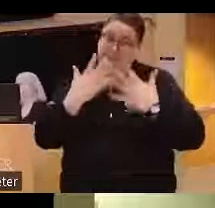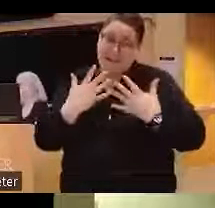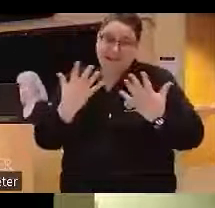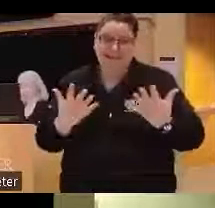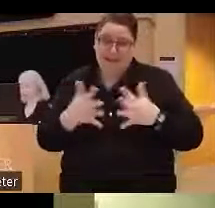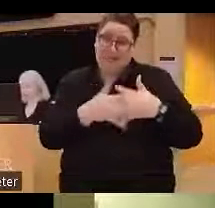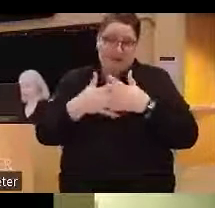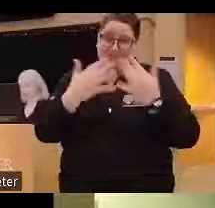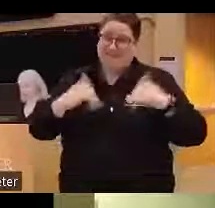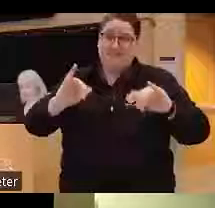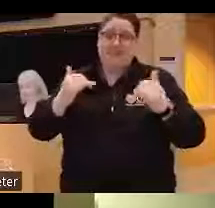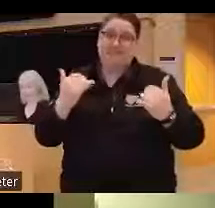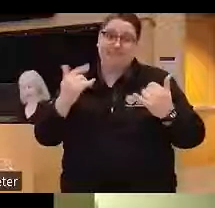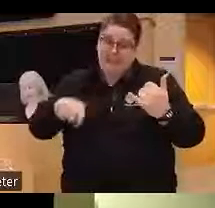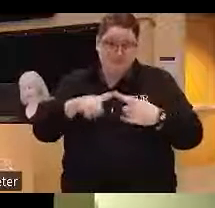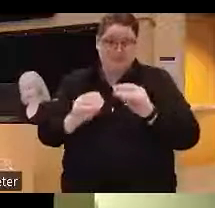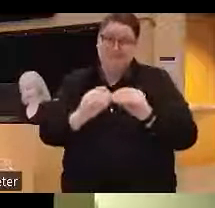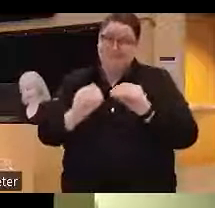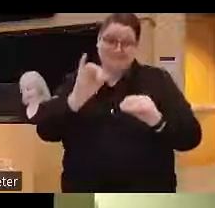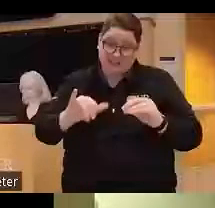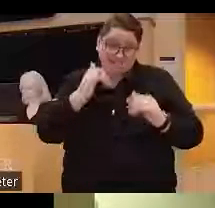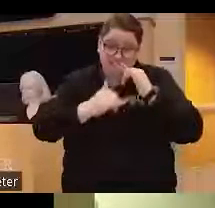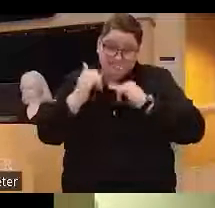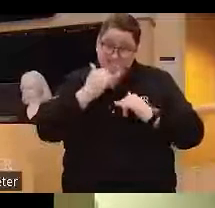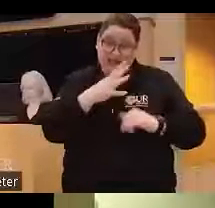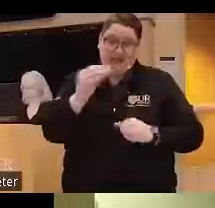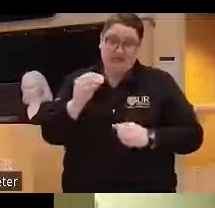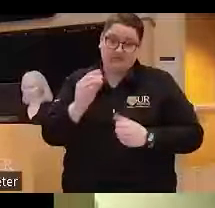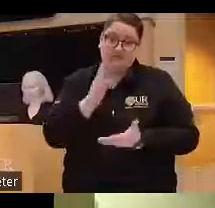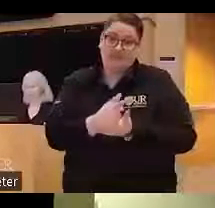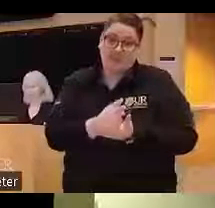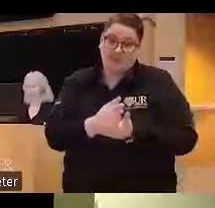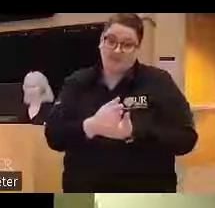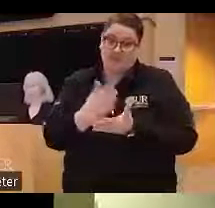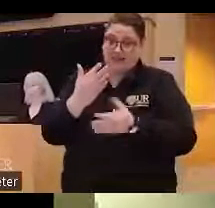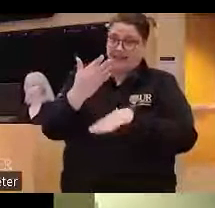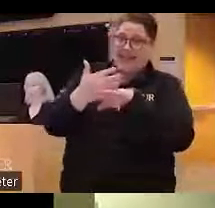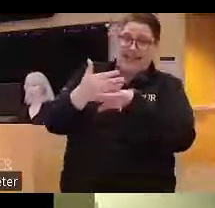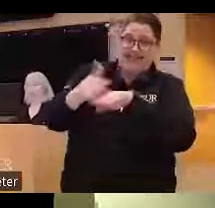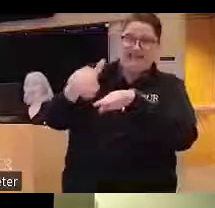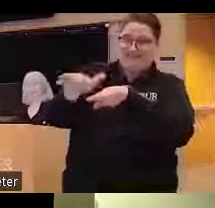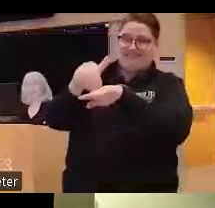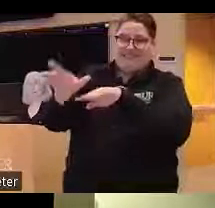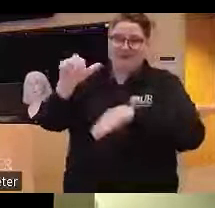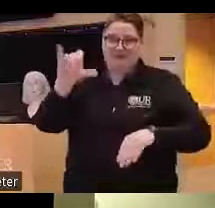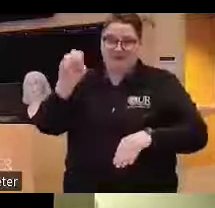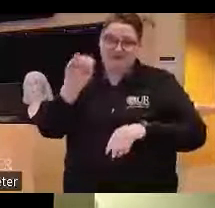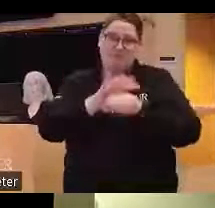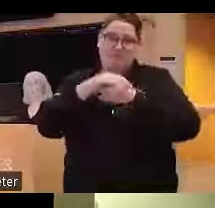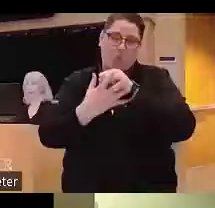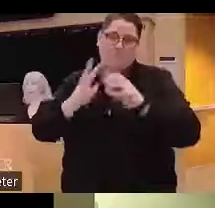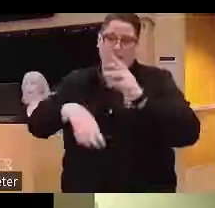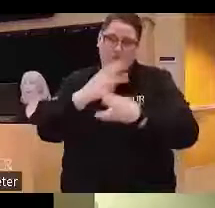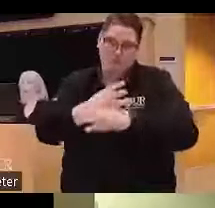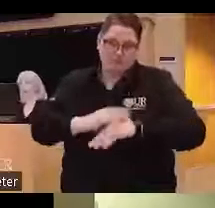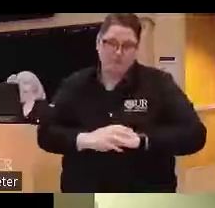this and and also to stop exporting racism around the world Psychiatry itself has a very intriguing